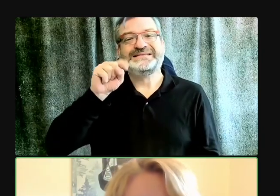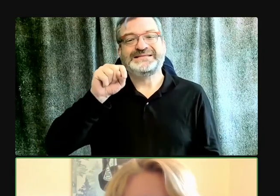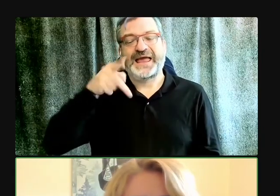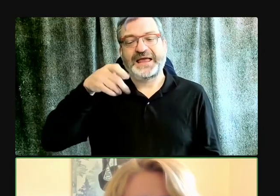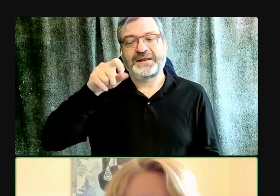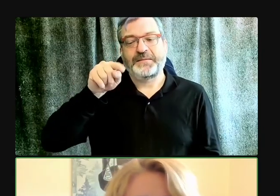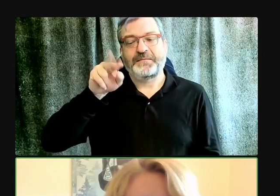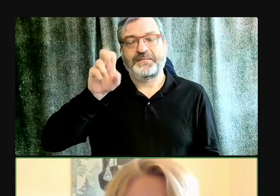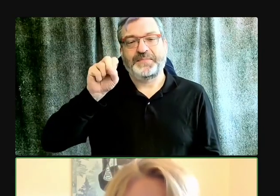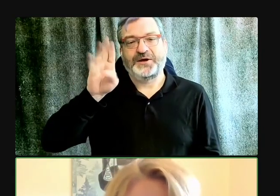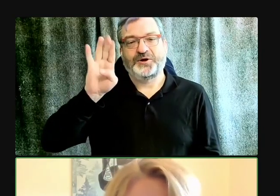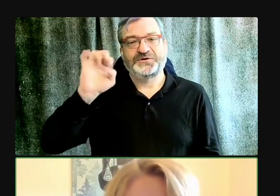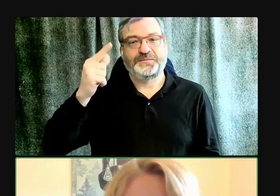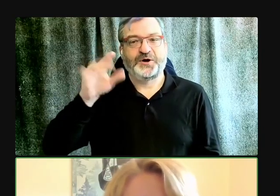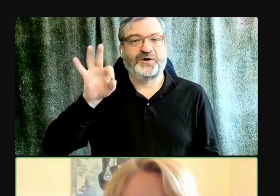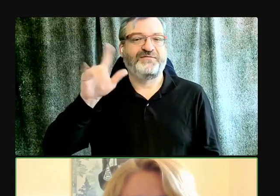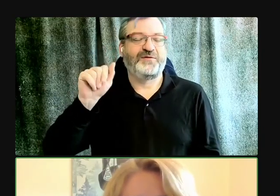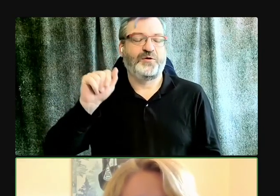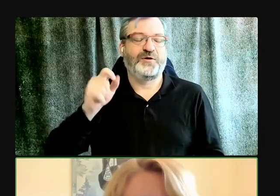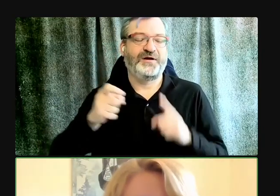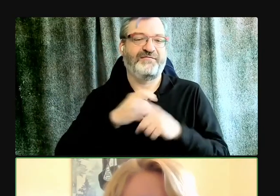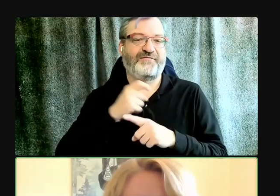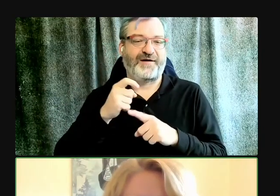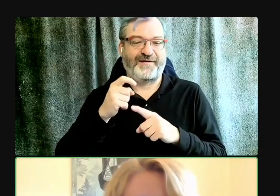I am a middleaged white woman.